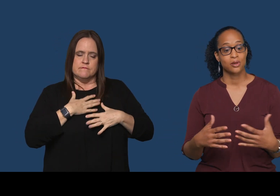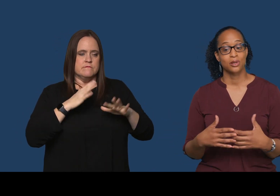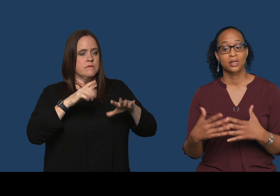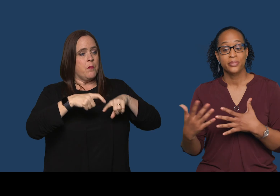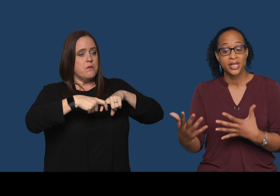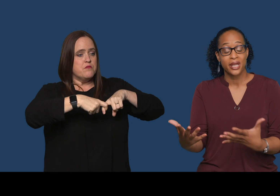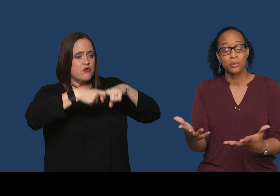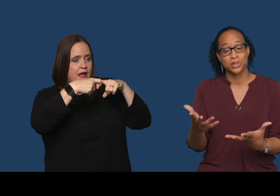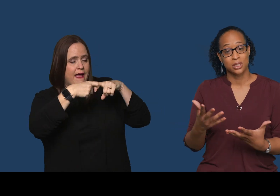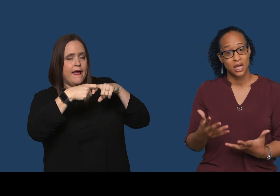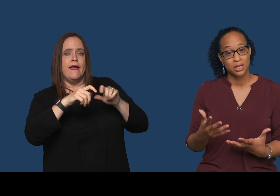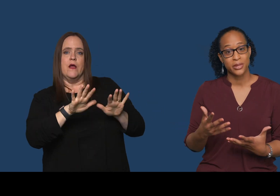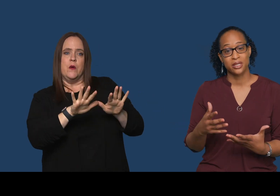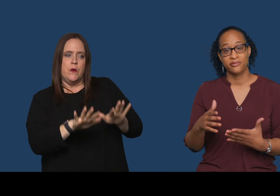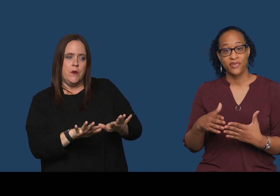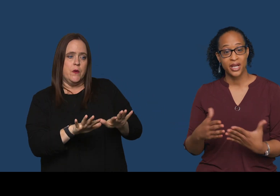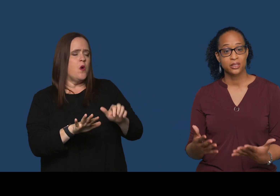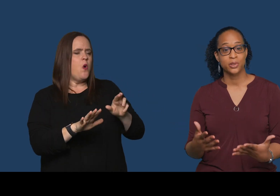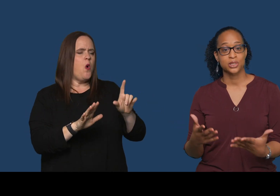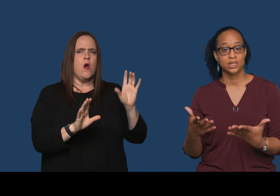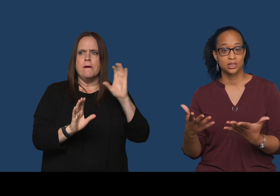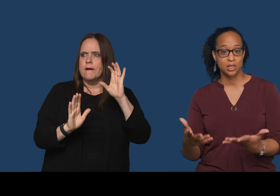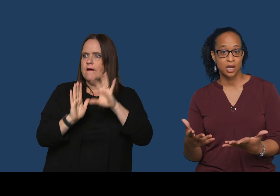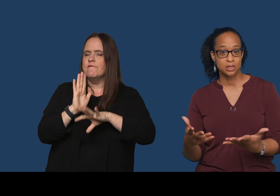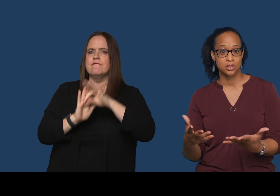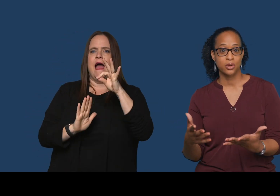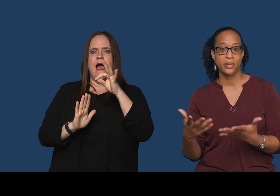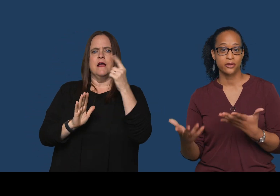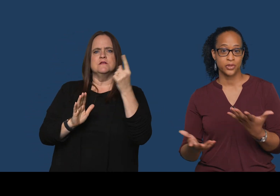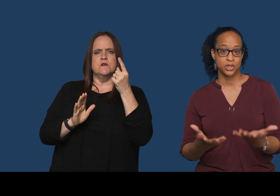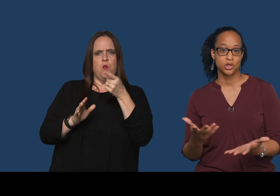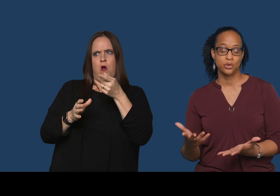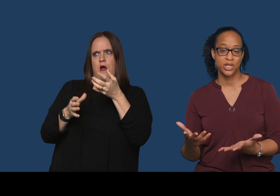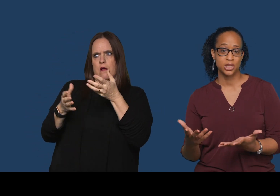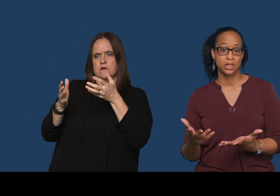Or being able to come and find a person to talk to about the situation.